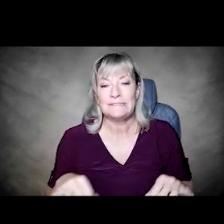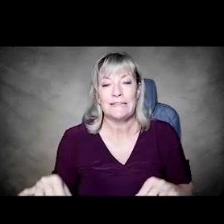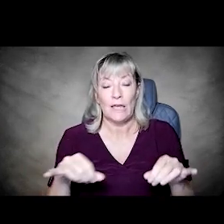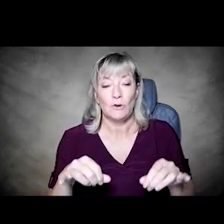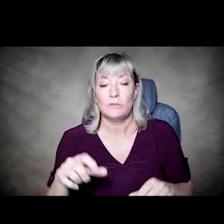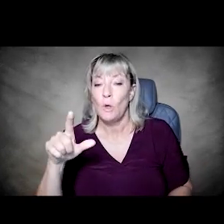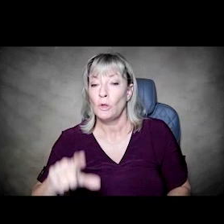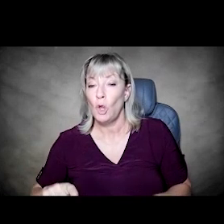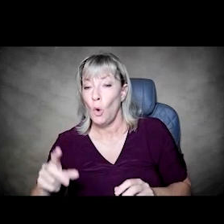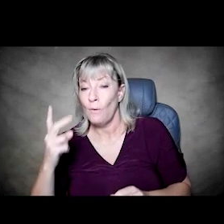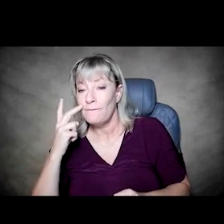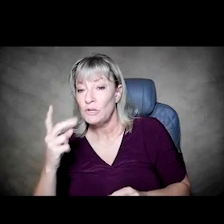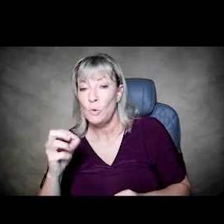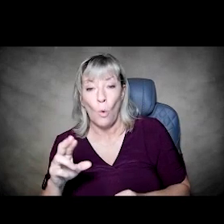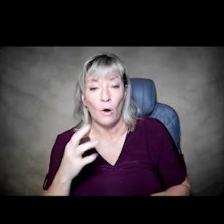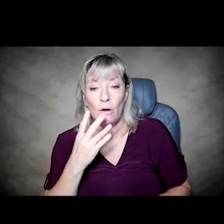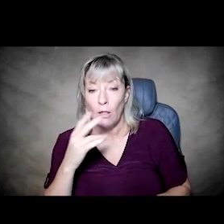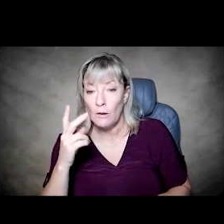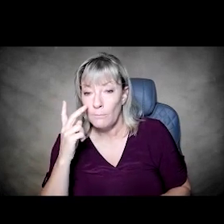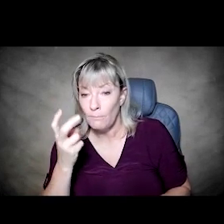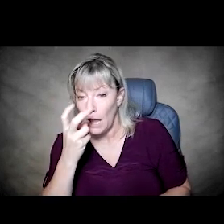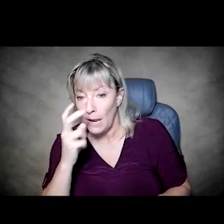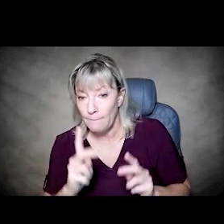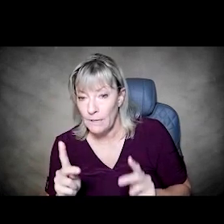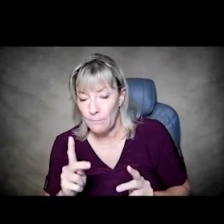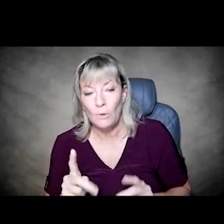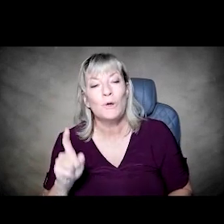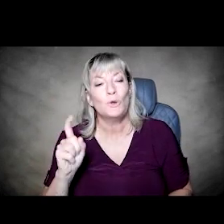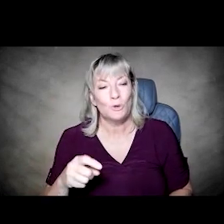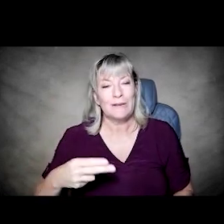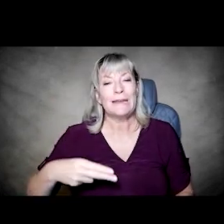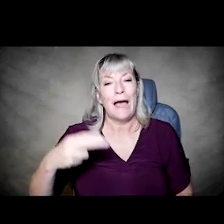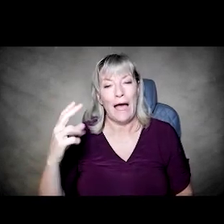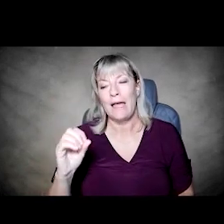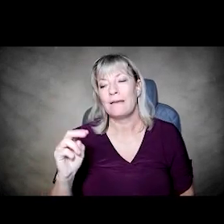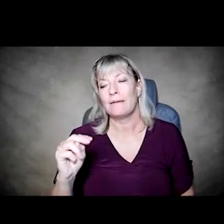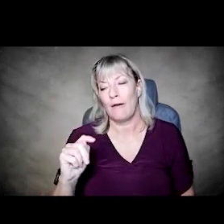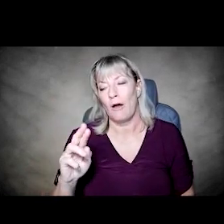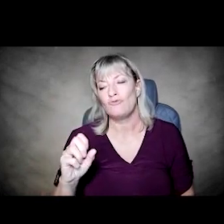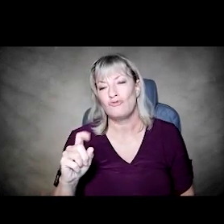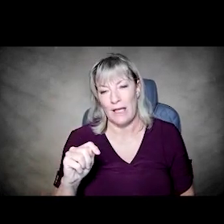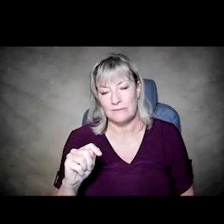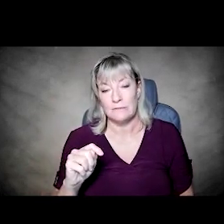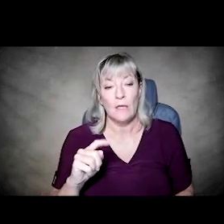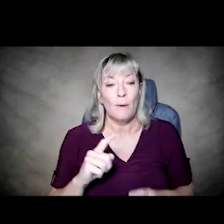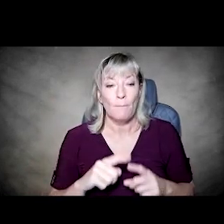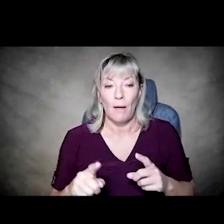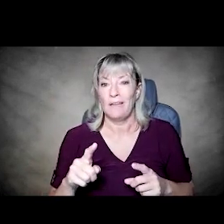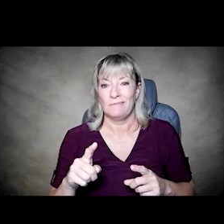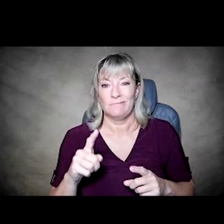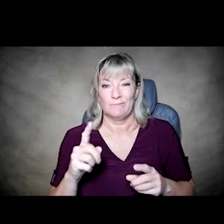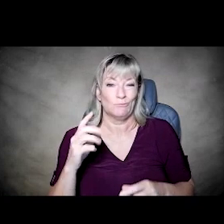high contrast is needed – but from a design standpoint, it benefits everyone.